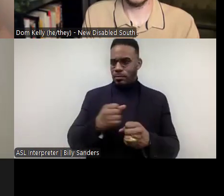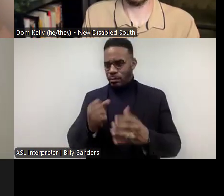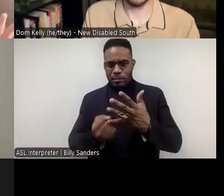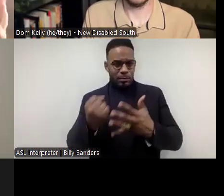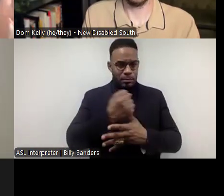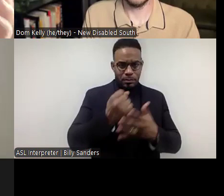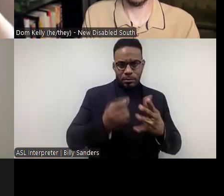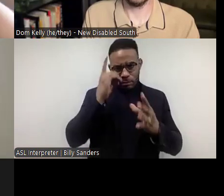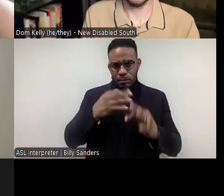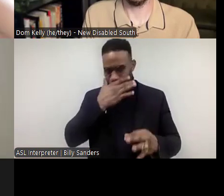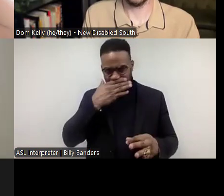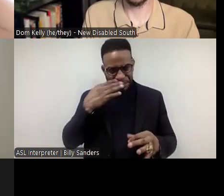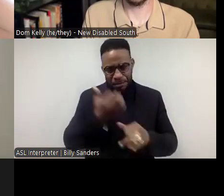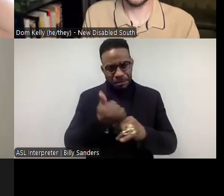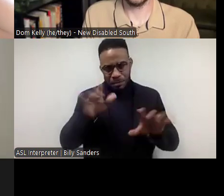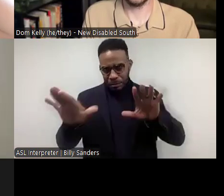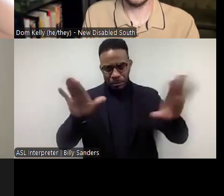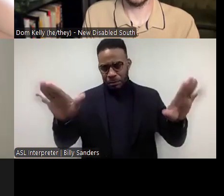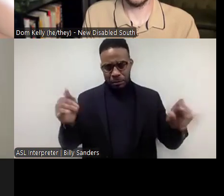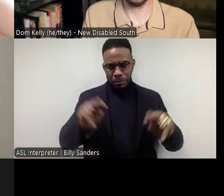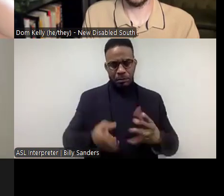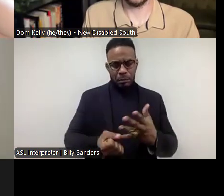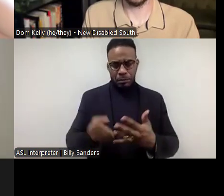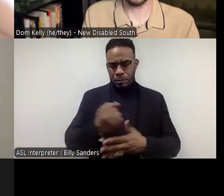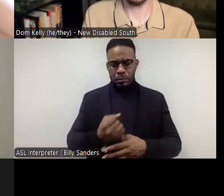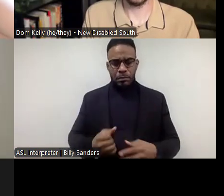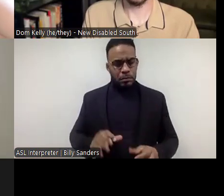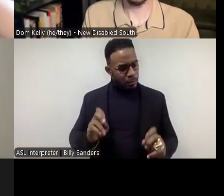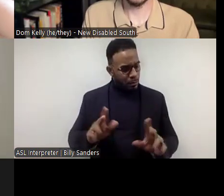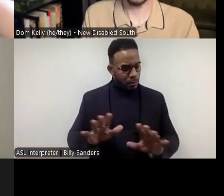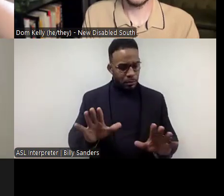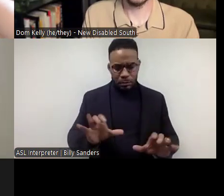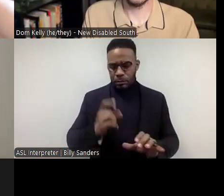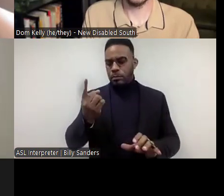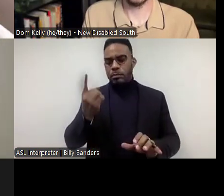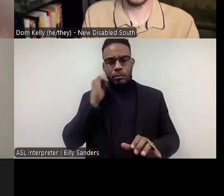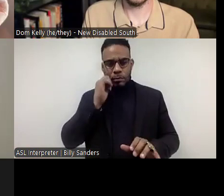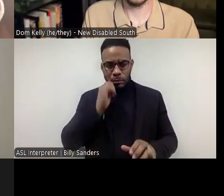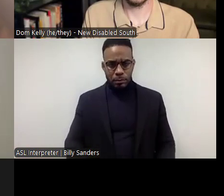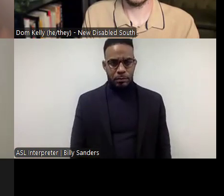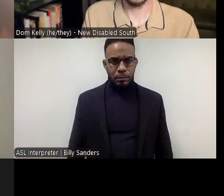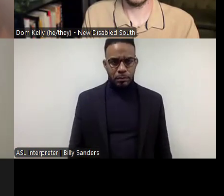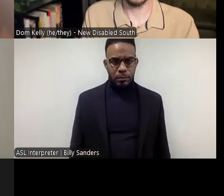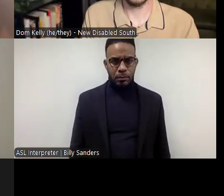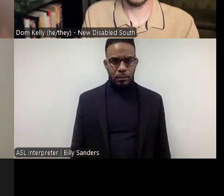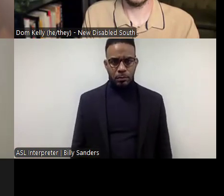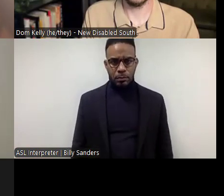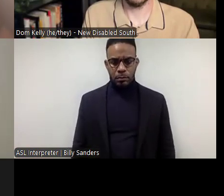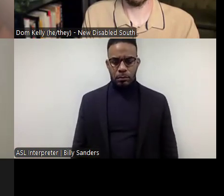starve than to go off and do an action. Like I've got to make some priority decisions and everybody has to deal with priorities in their lives. That's okay. You're doing